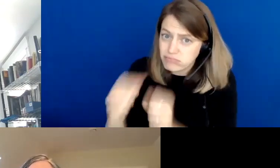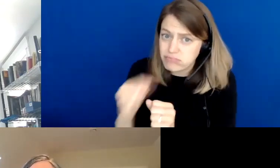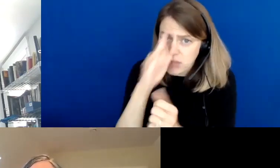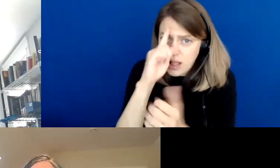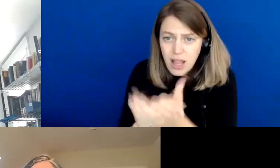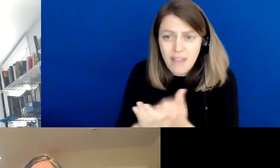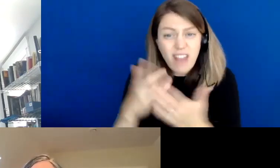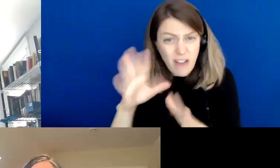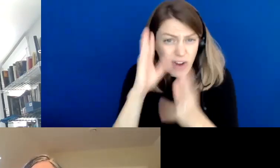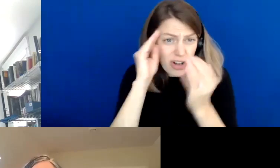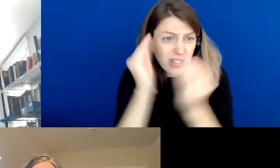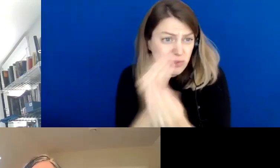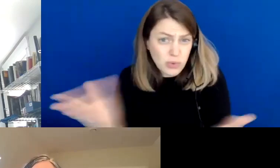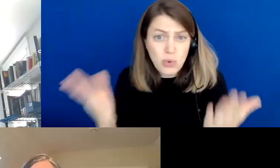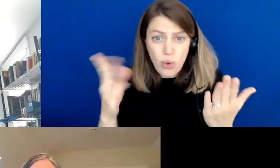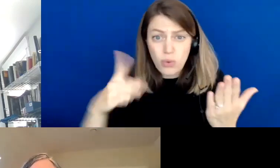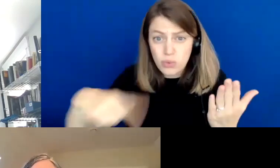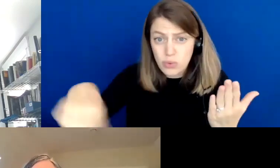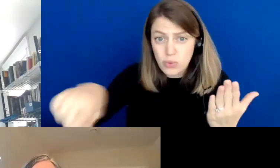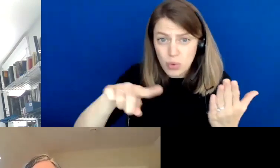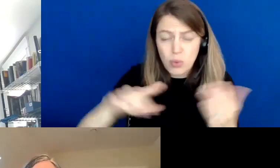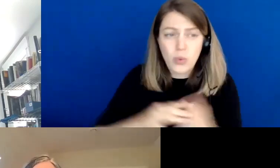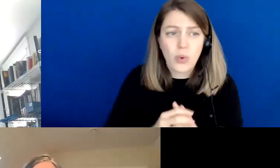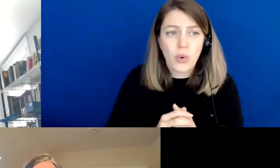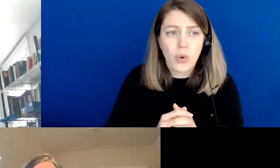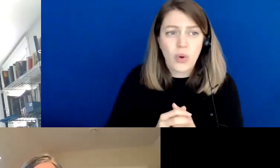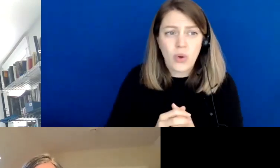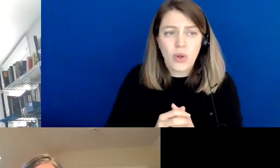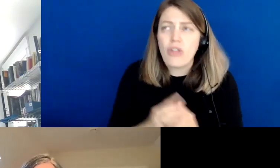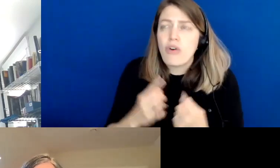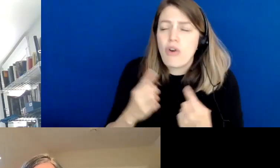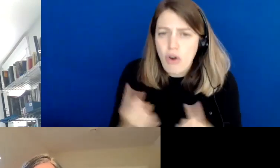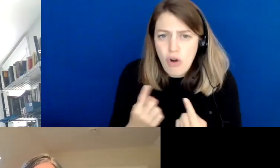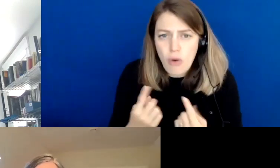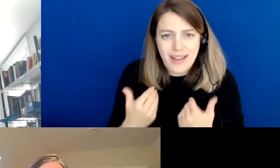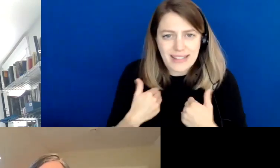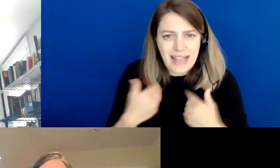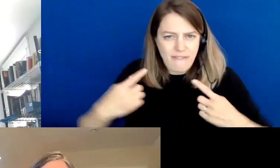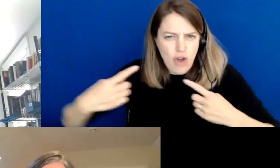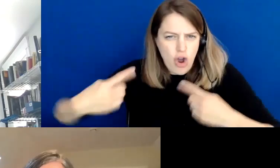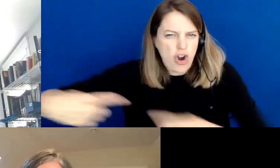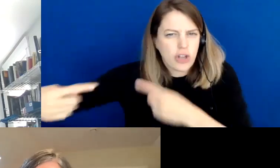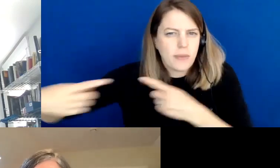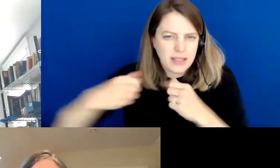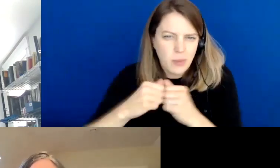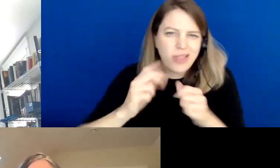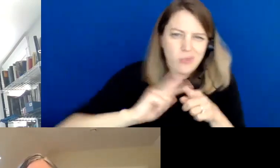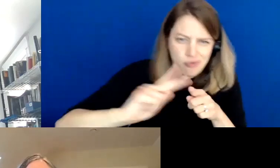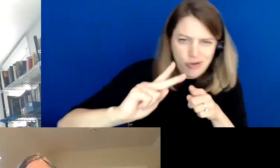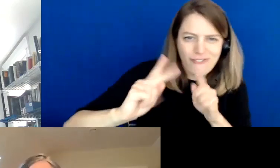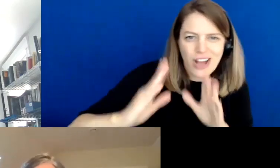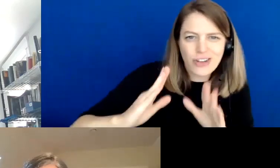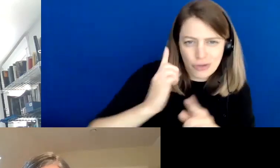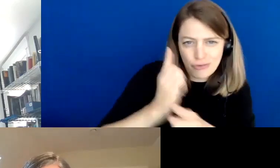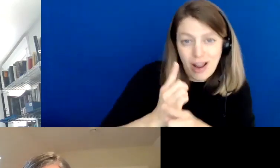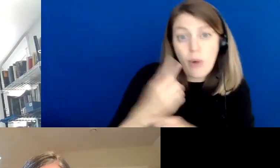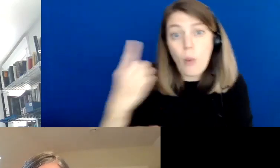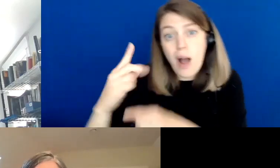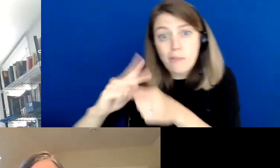is that there were always arguments between professionals. One professional loved it and other professional didn't love it,